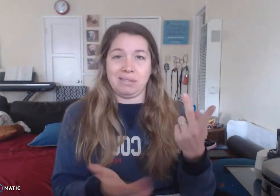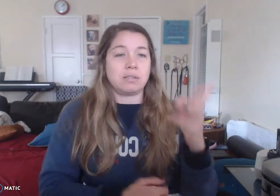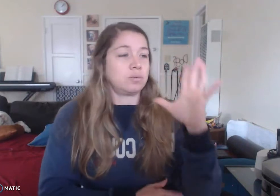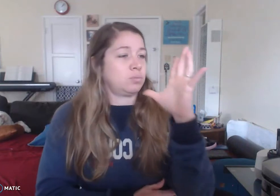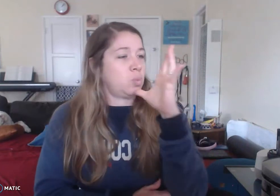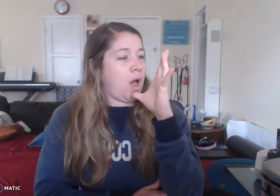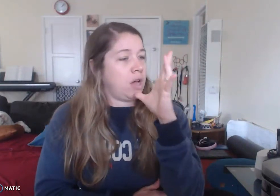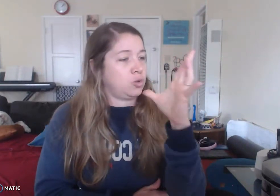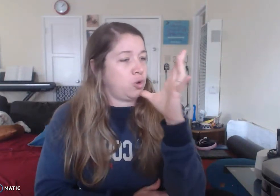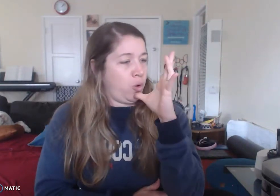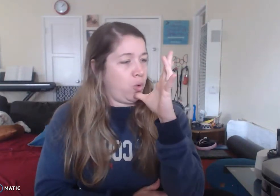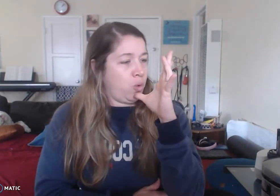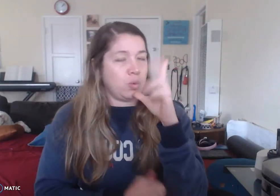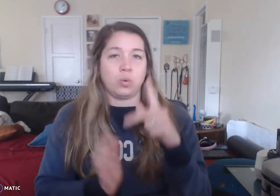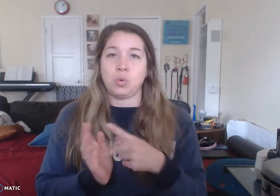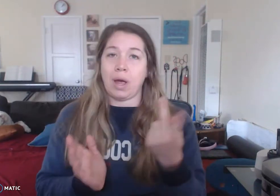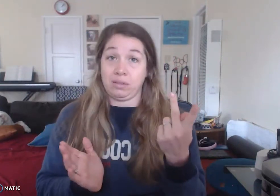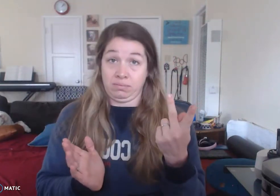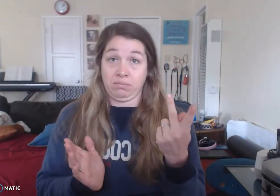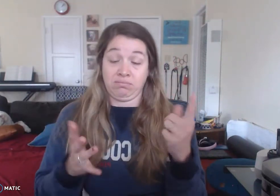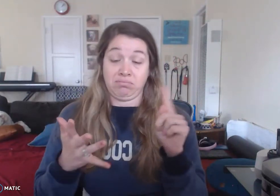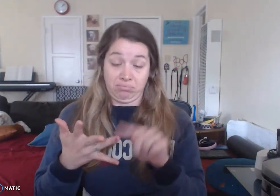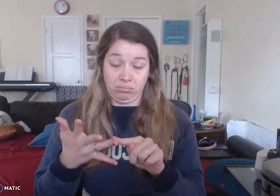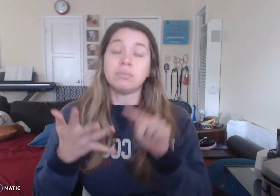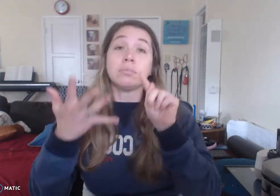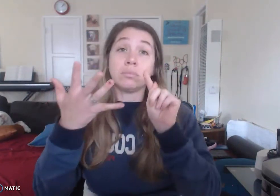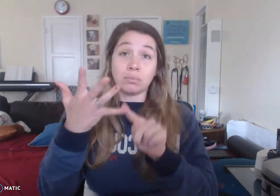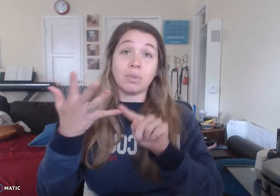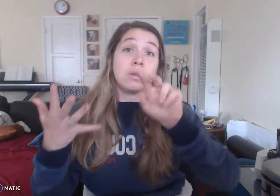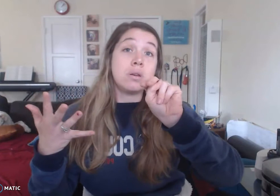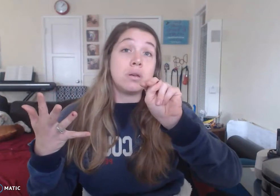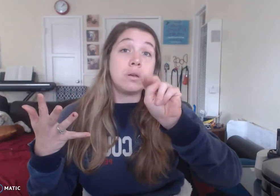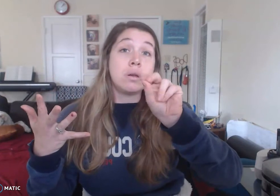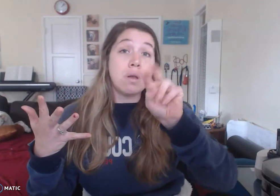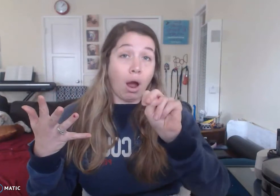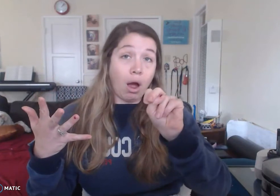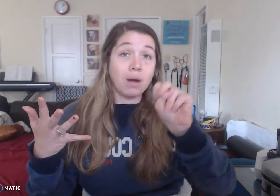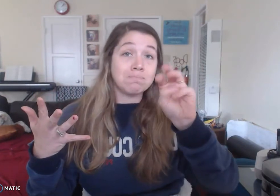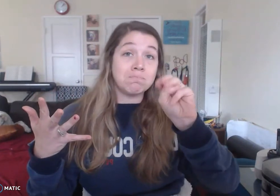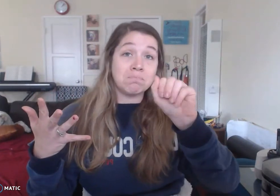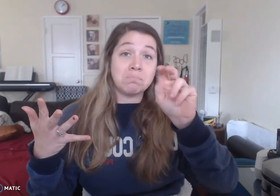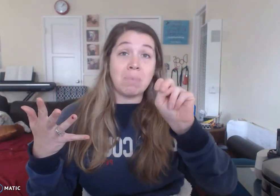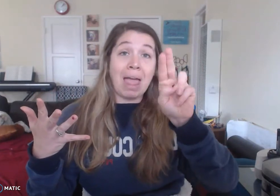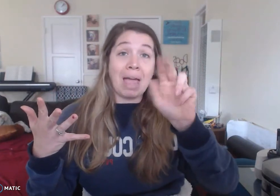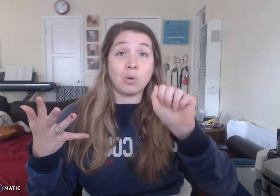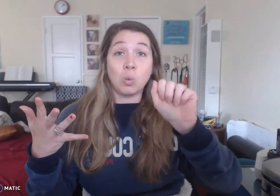See how it taps the chin two times to complete the sign? Signs can also have Non Manual Markers NMM